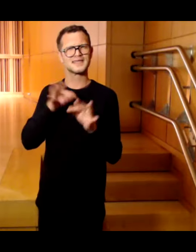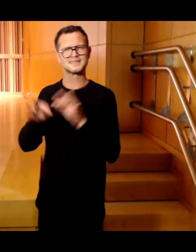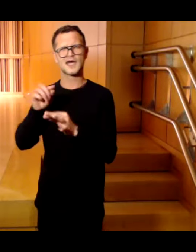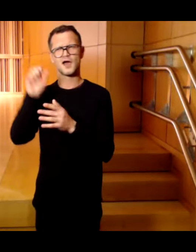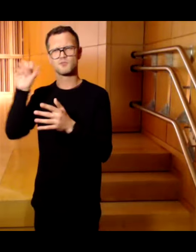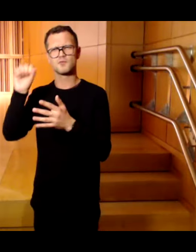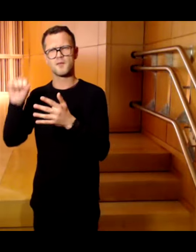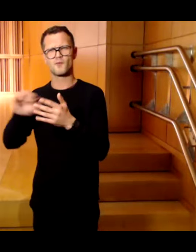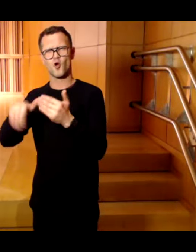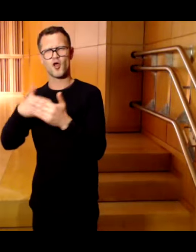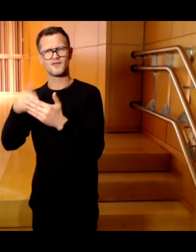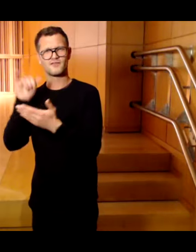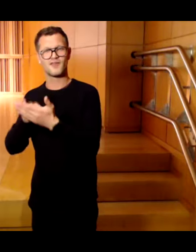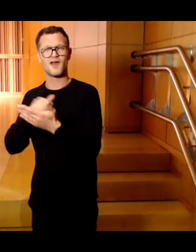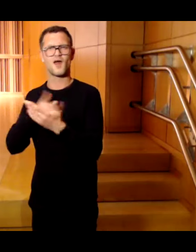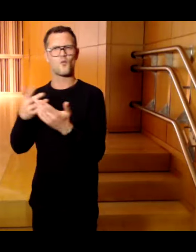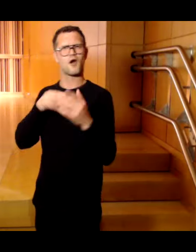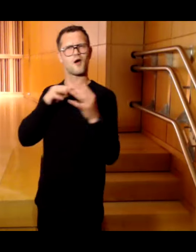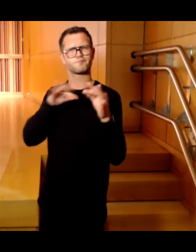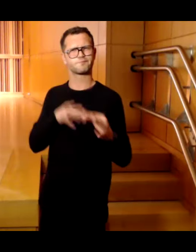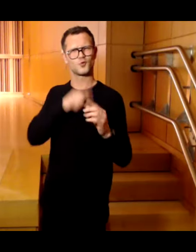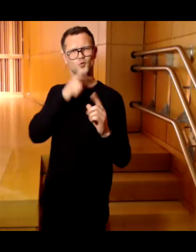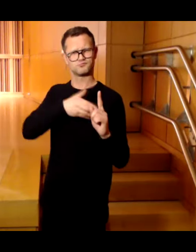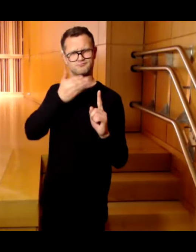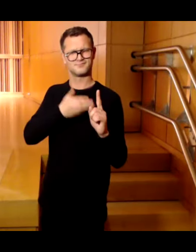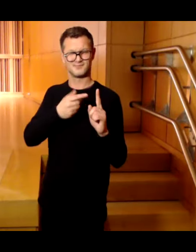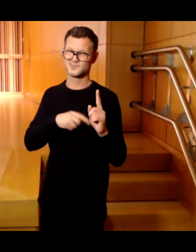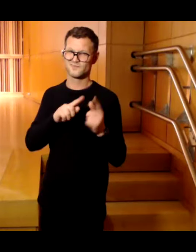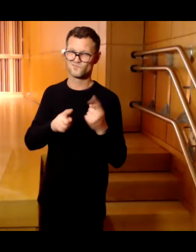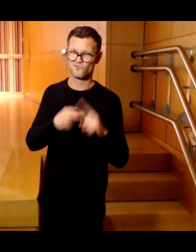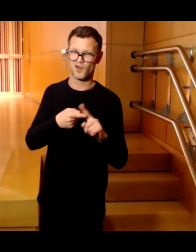who remains a dear friend, as well as an intellectual pole star for me.